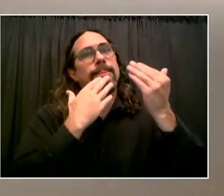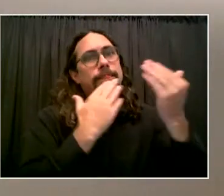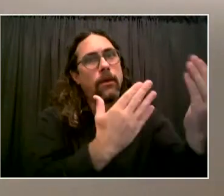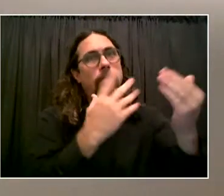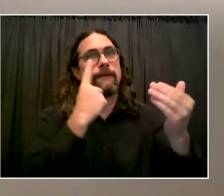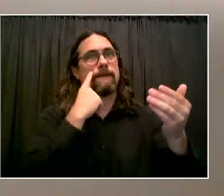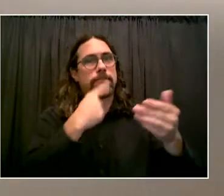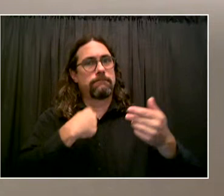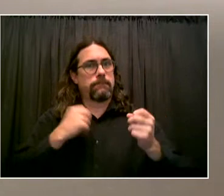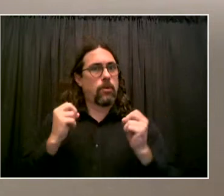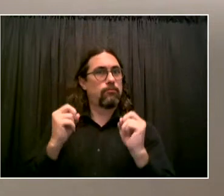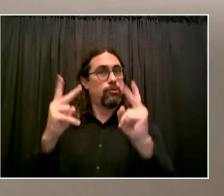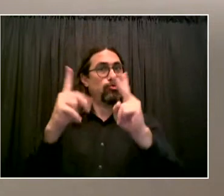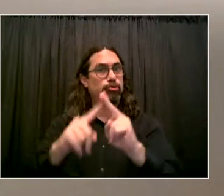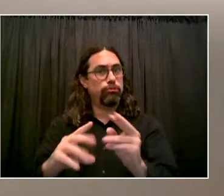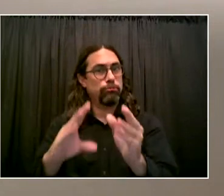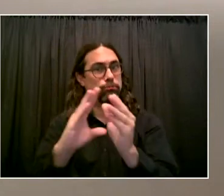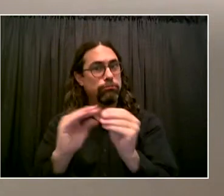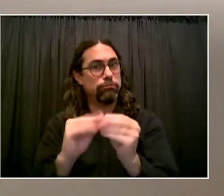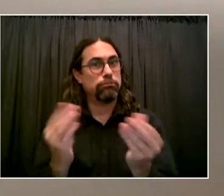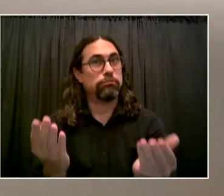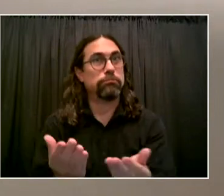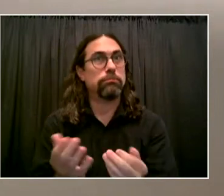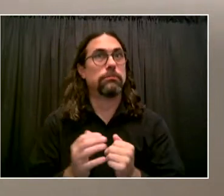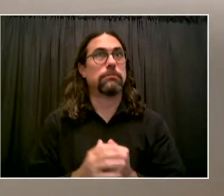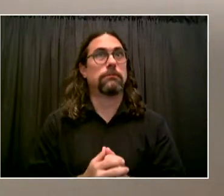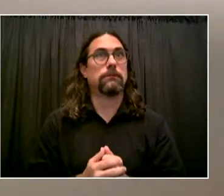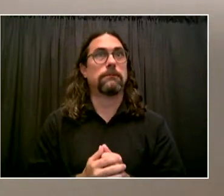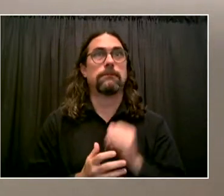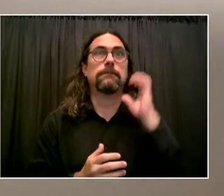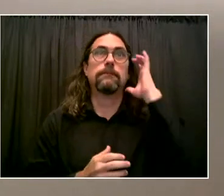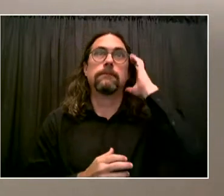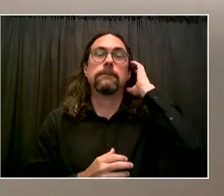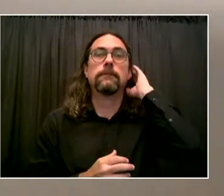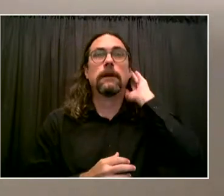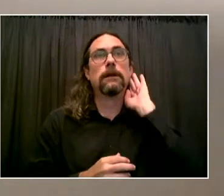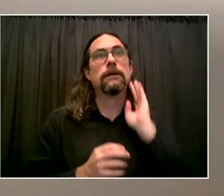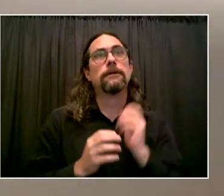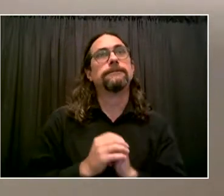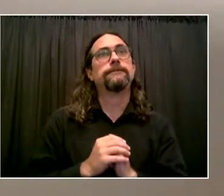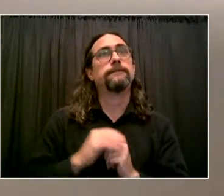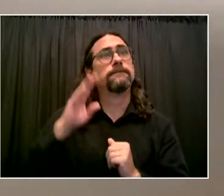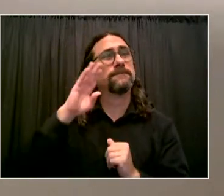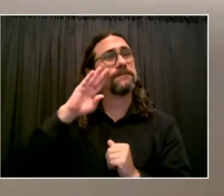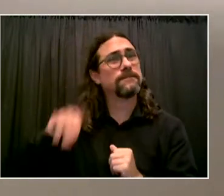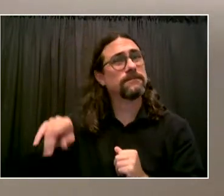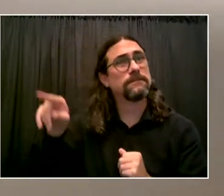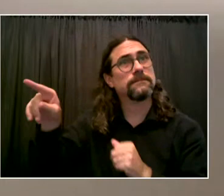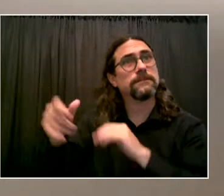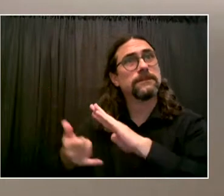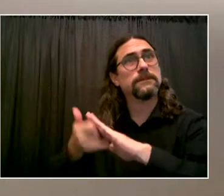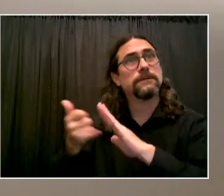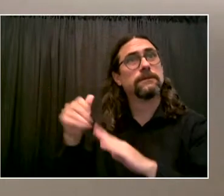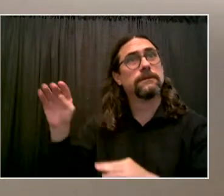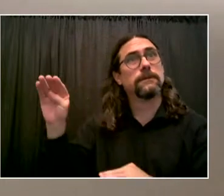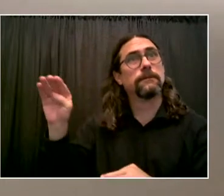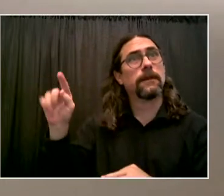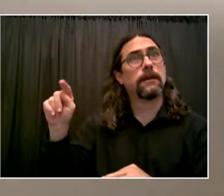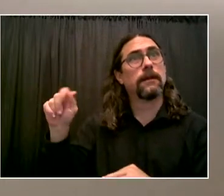FOR CONGESTION PRICING. ADVOCATE SENSES